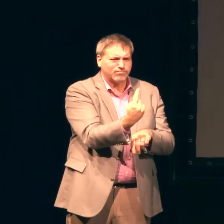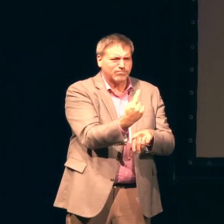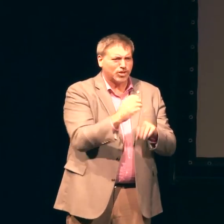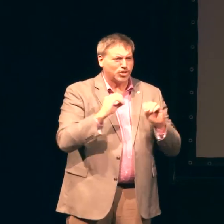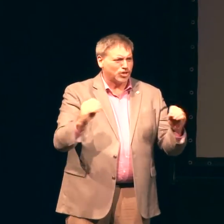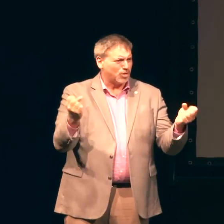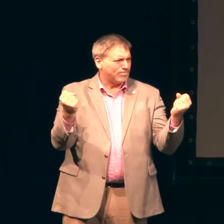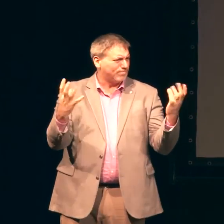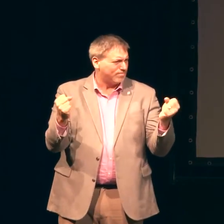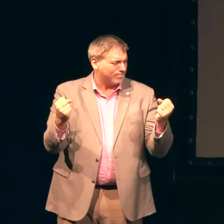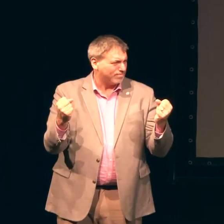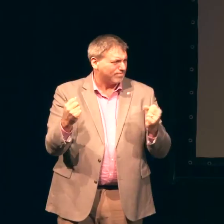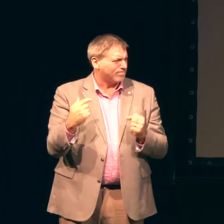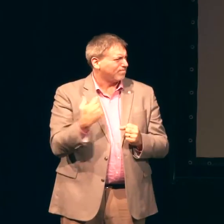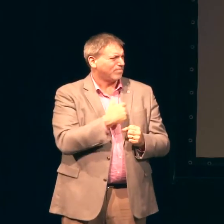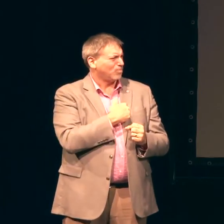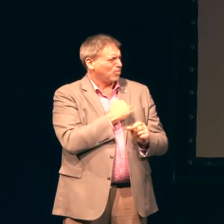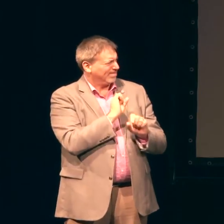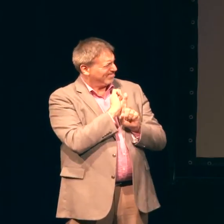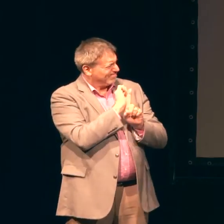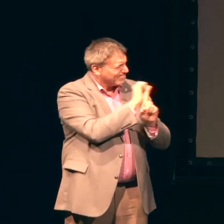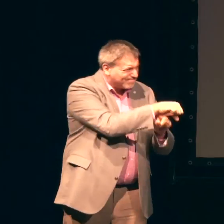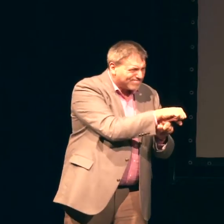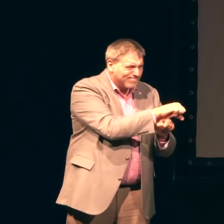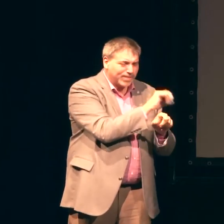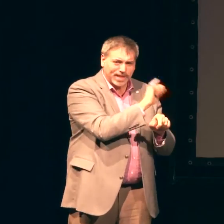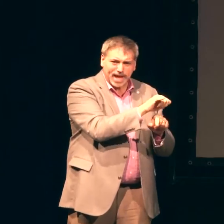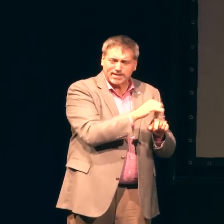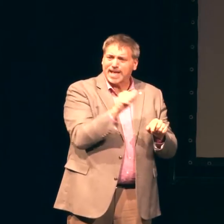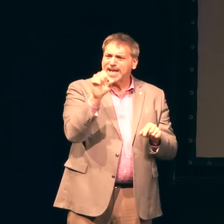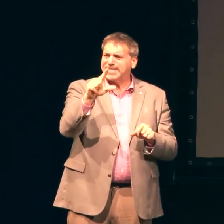Spoken English was the only acceptable language, no signing was allowed. And we